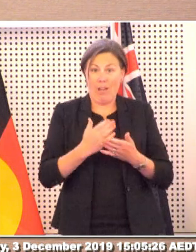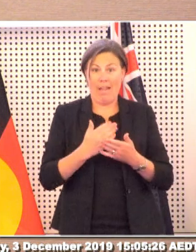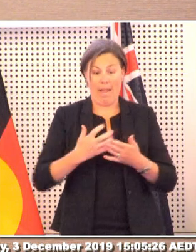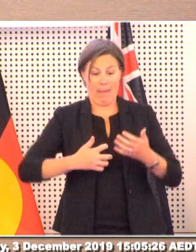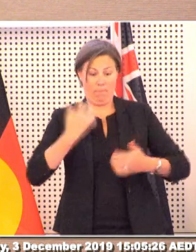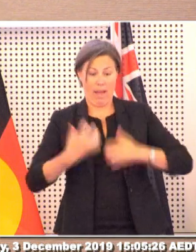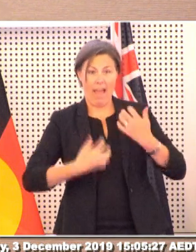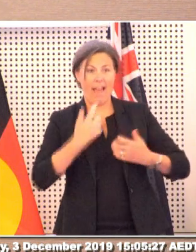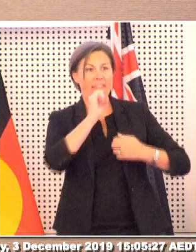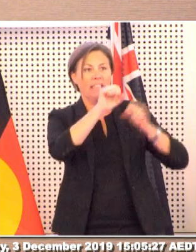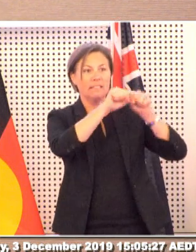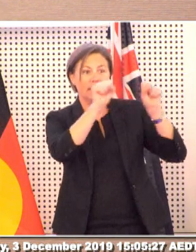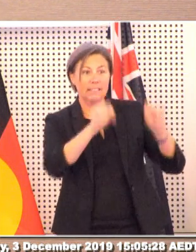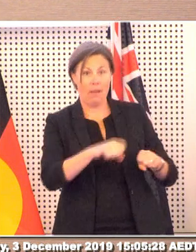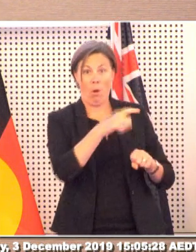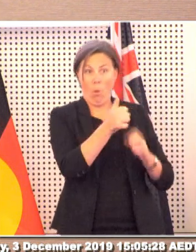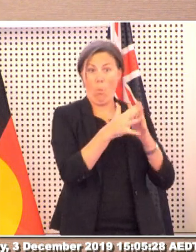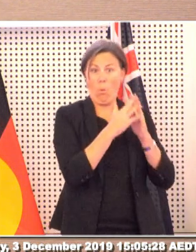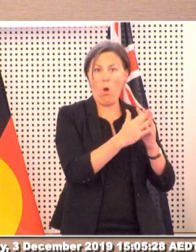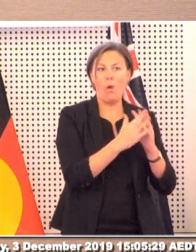doesn’t cover all circumstances. Right.